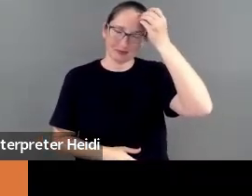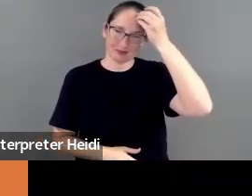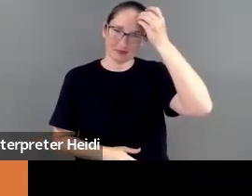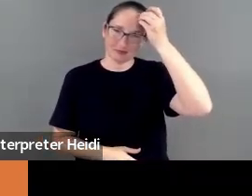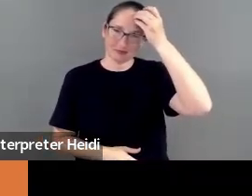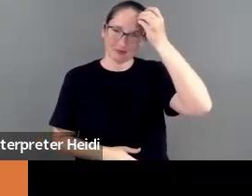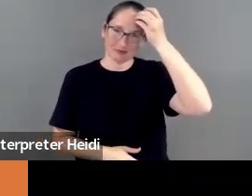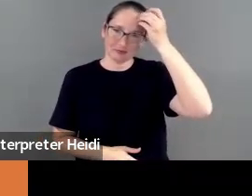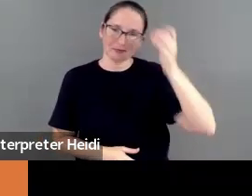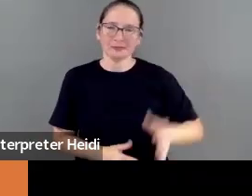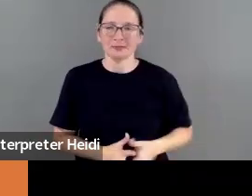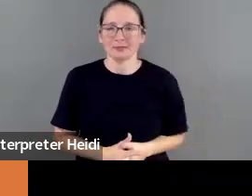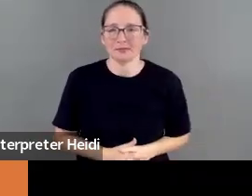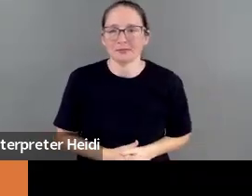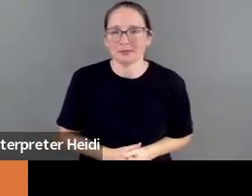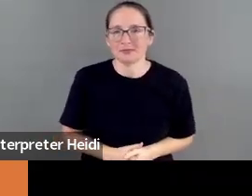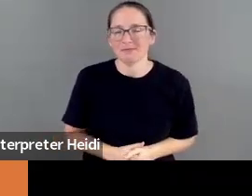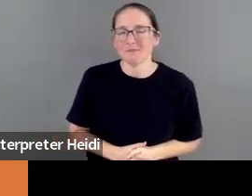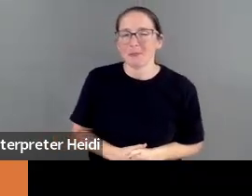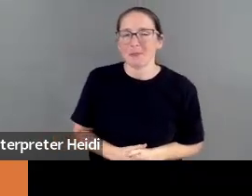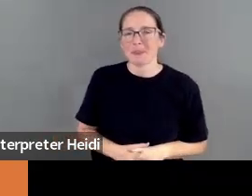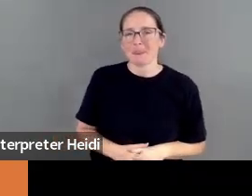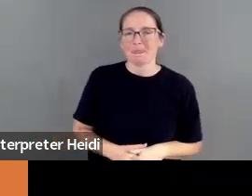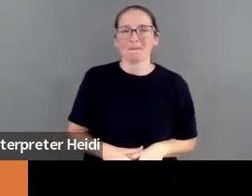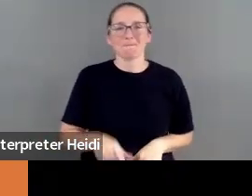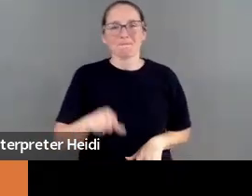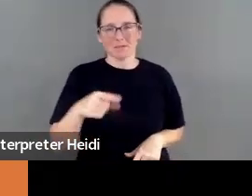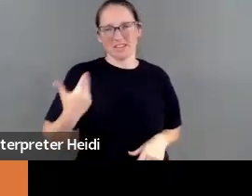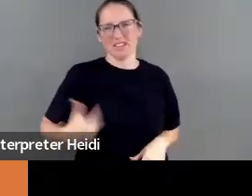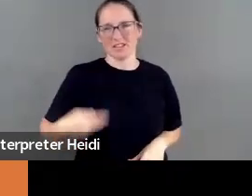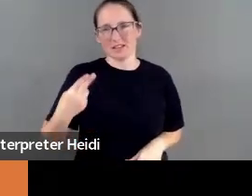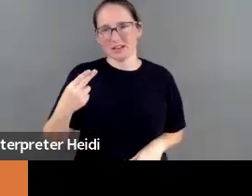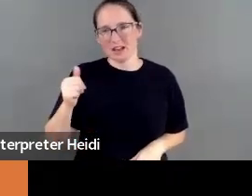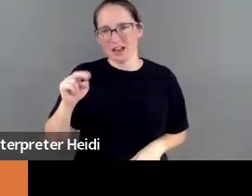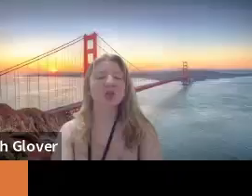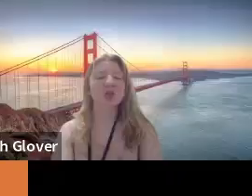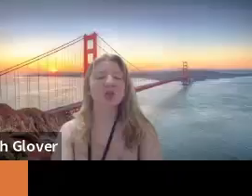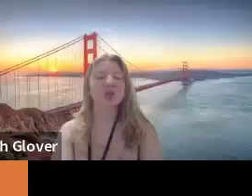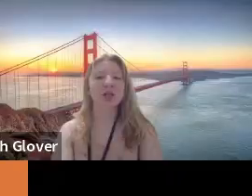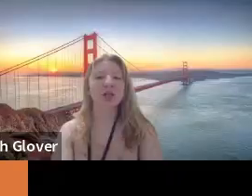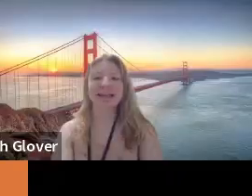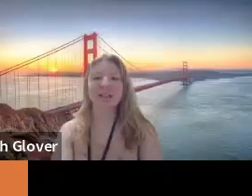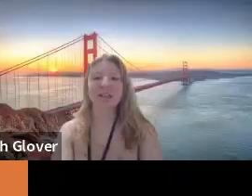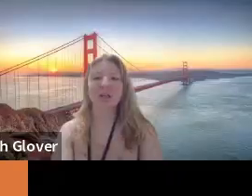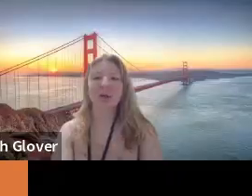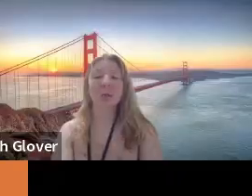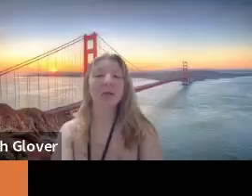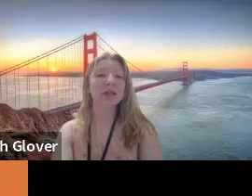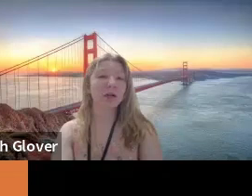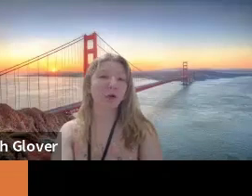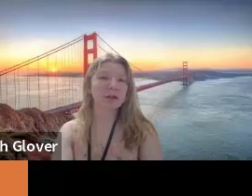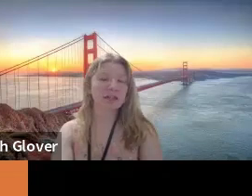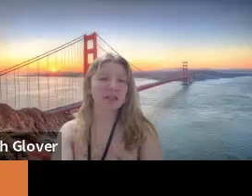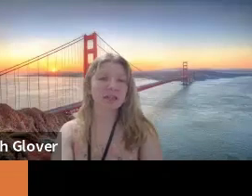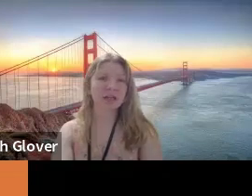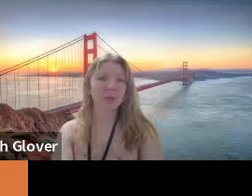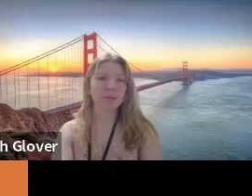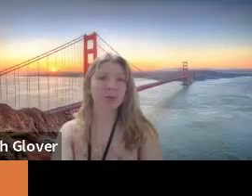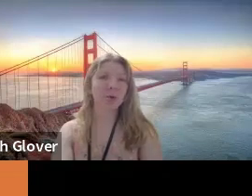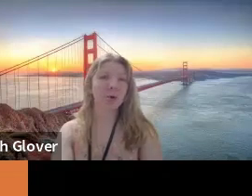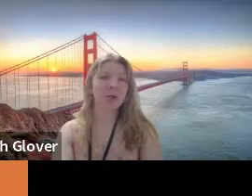and the way it is allocated is something difficult to unpack, but important to consider. So, for our next question, what resources